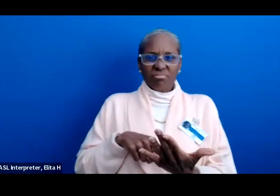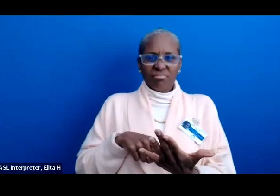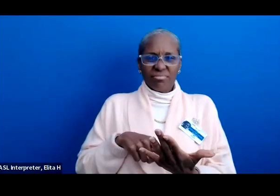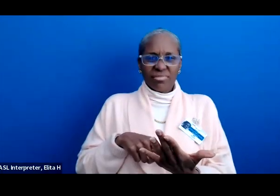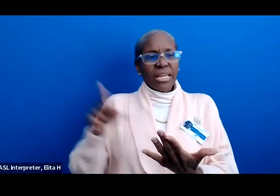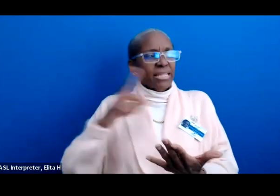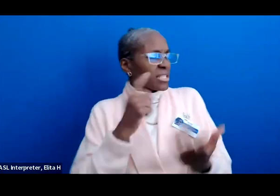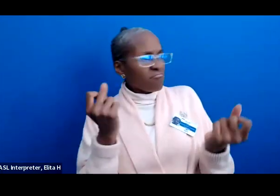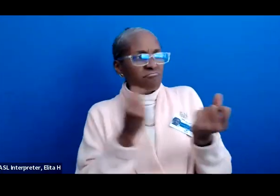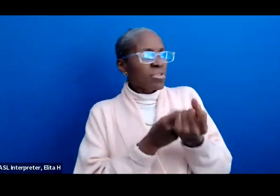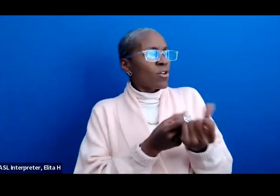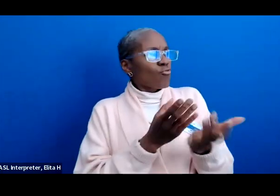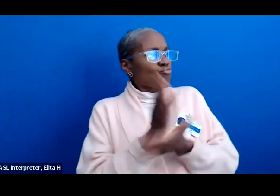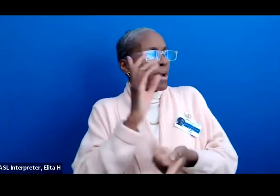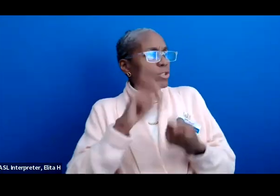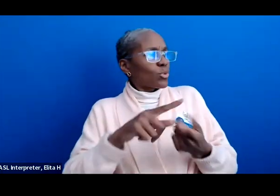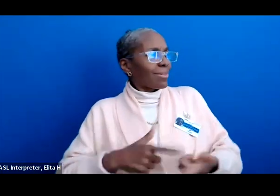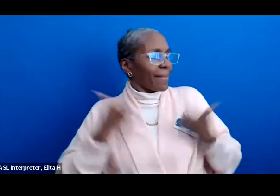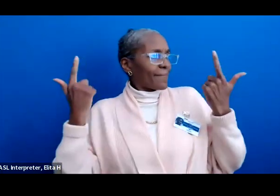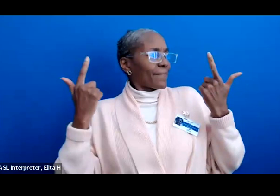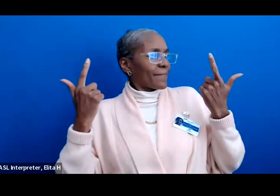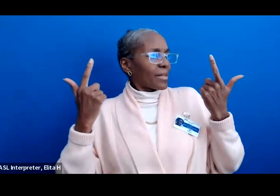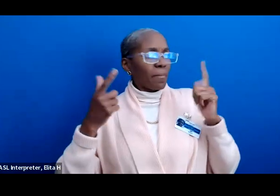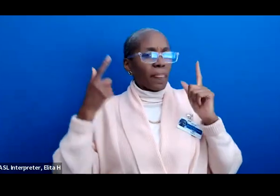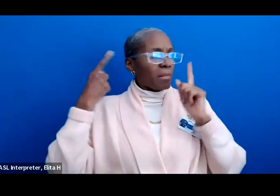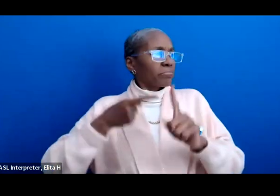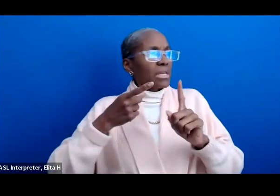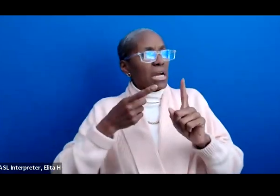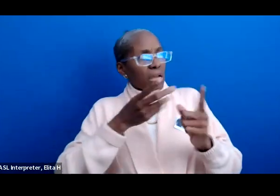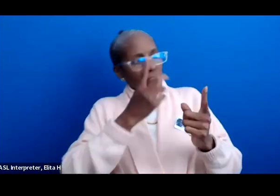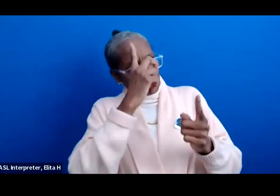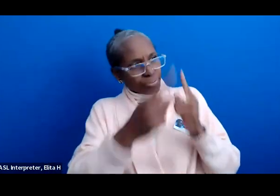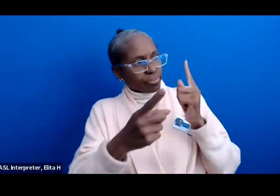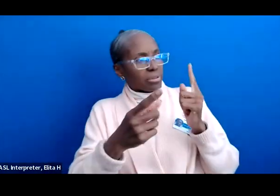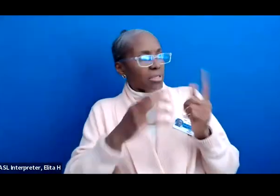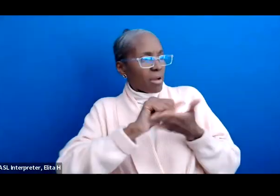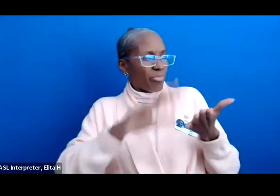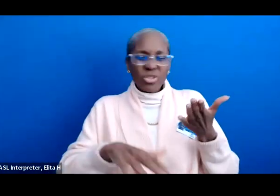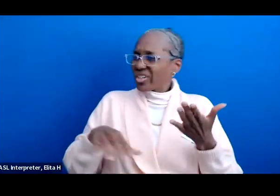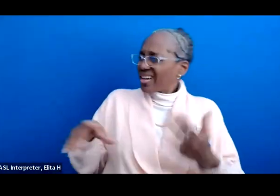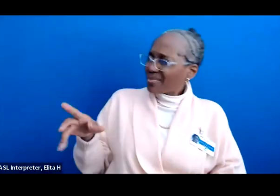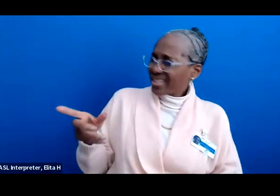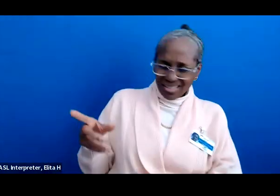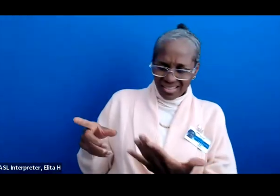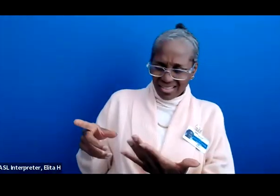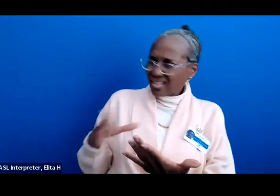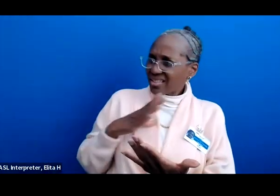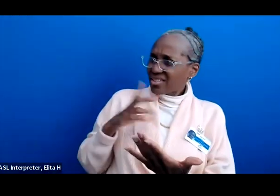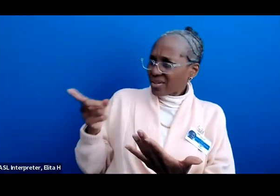I'm all in to write for life and I'm going against abortion. I thought to myself, “Well, that's fine if that's what you want to do.